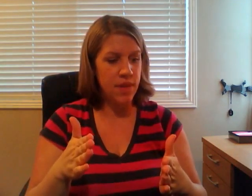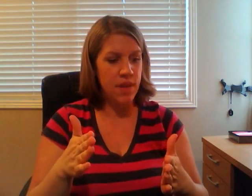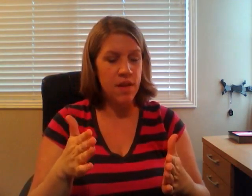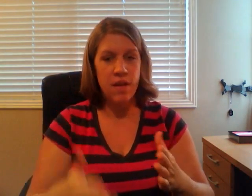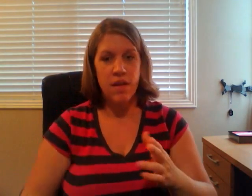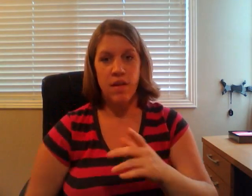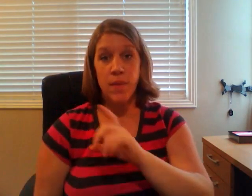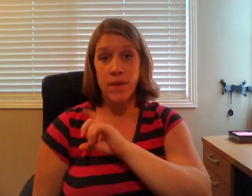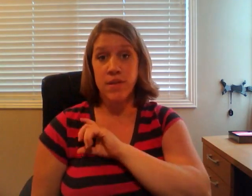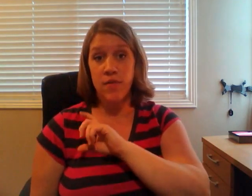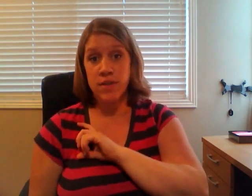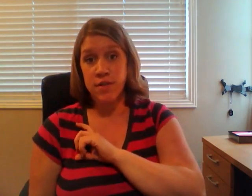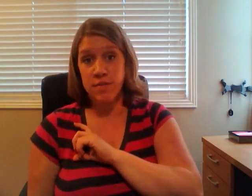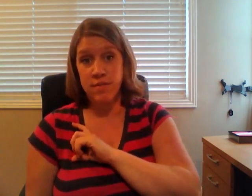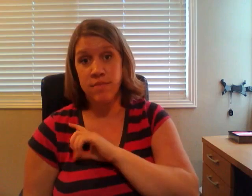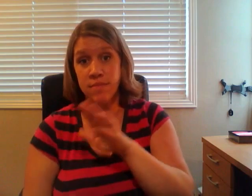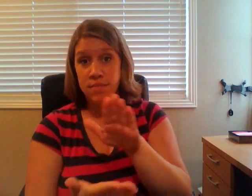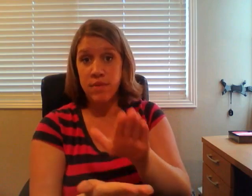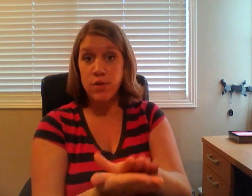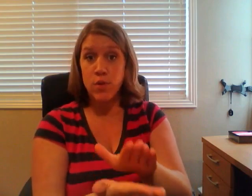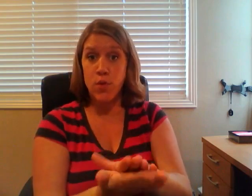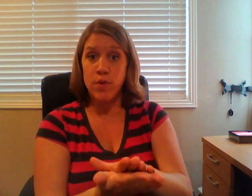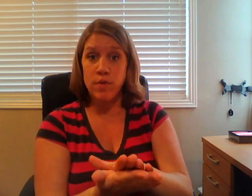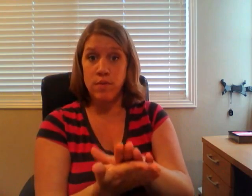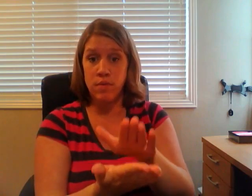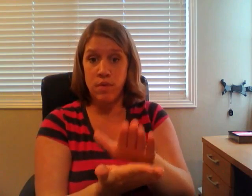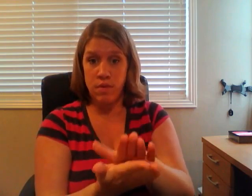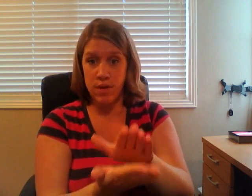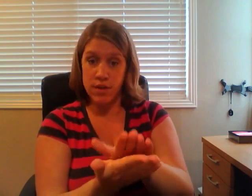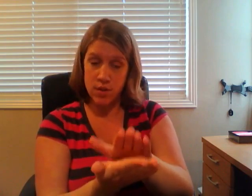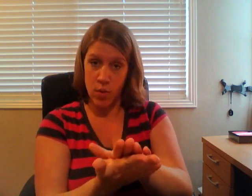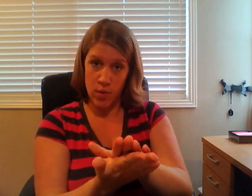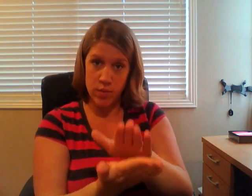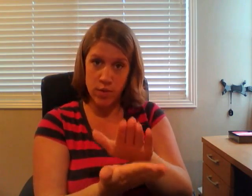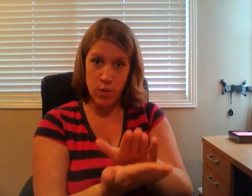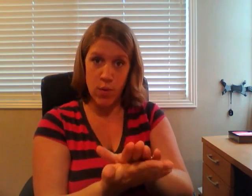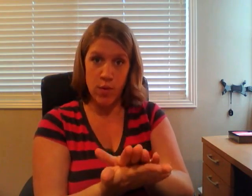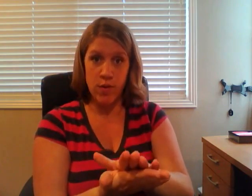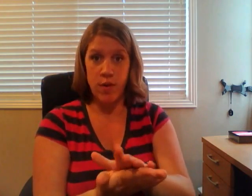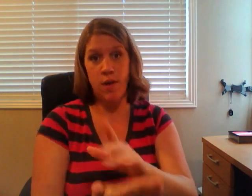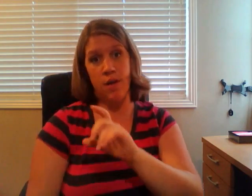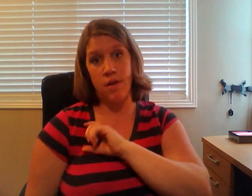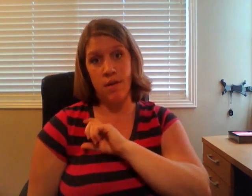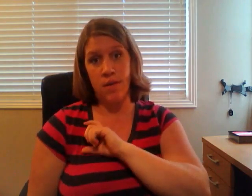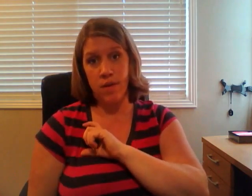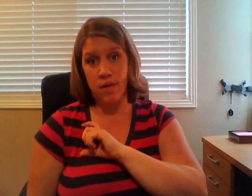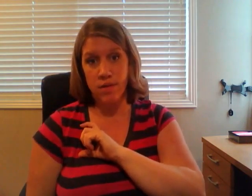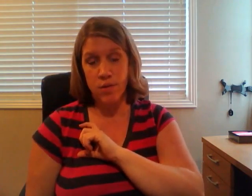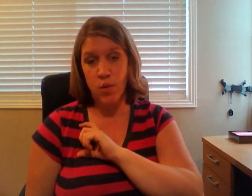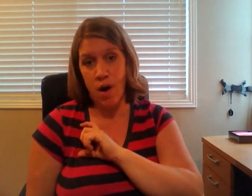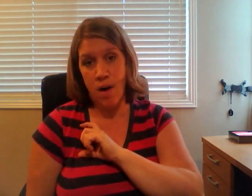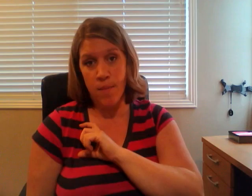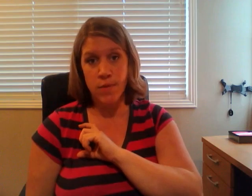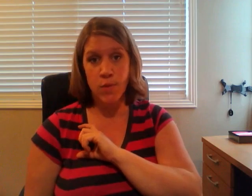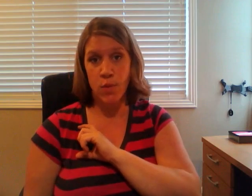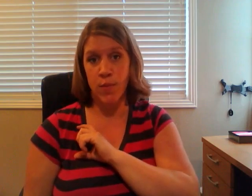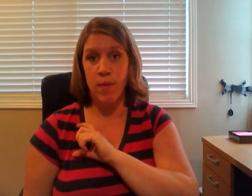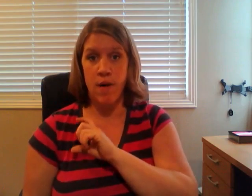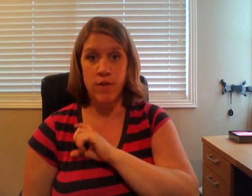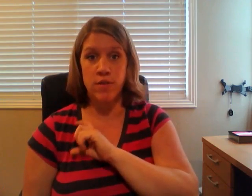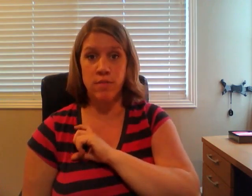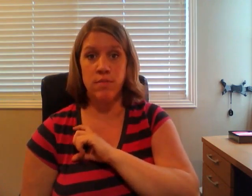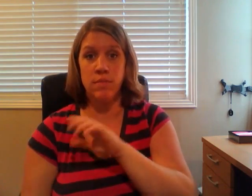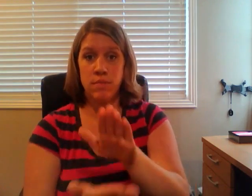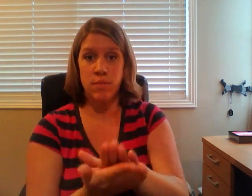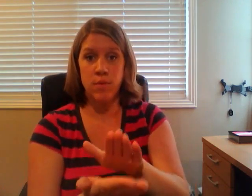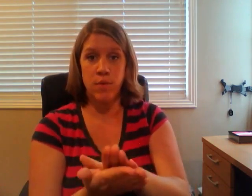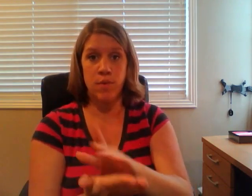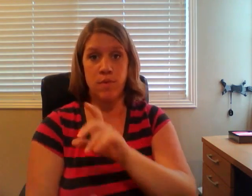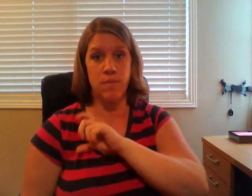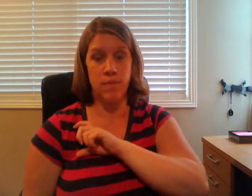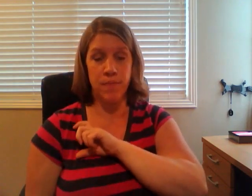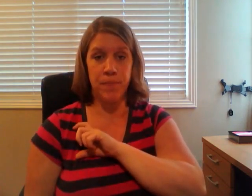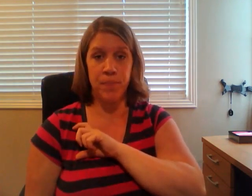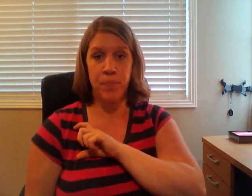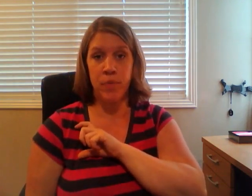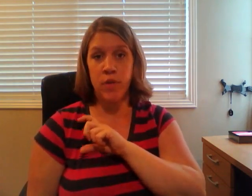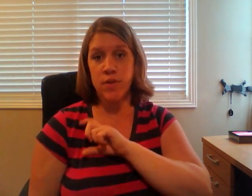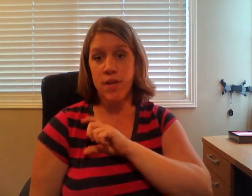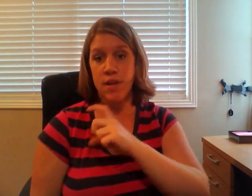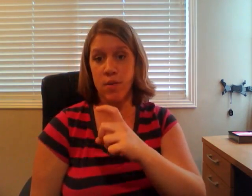School Police Officer